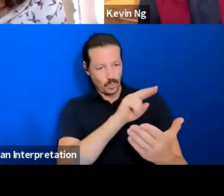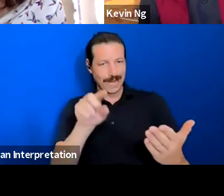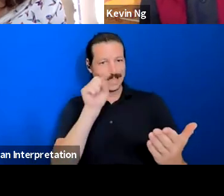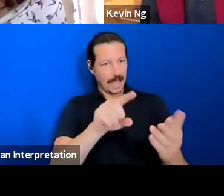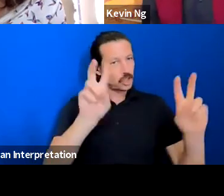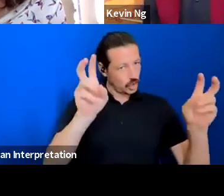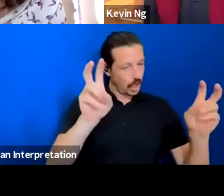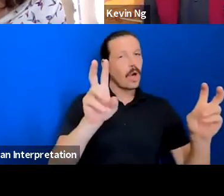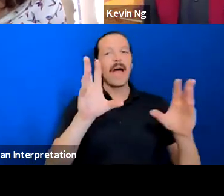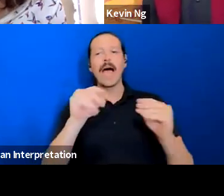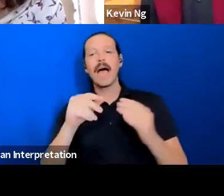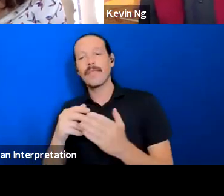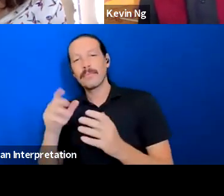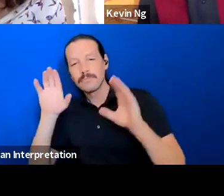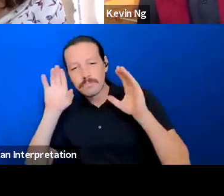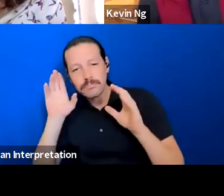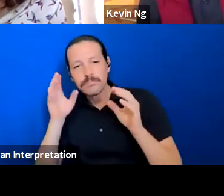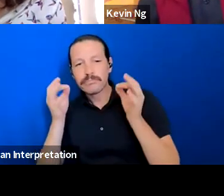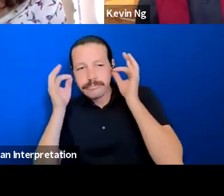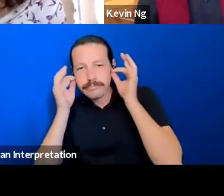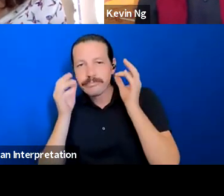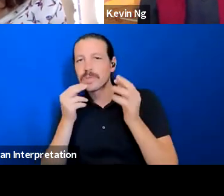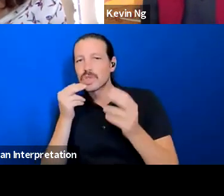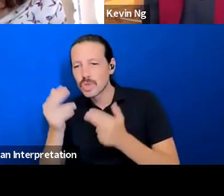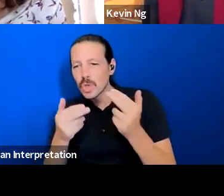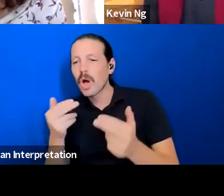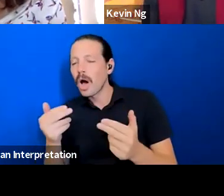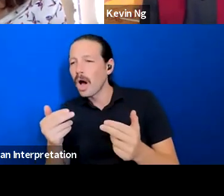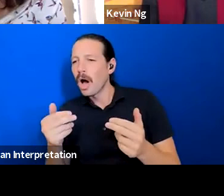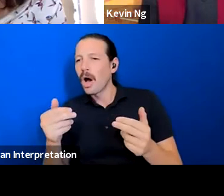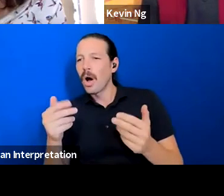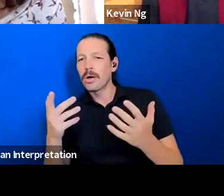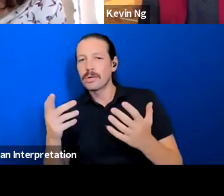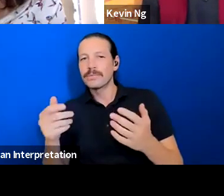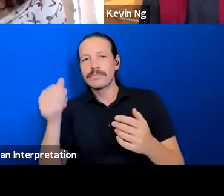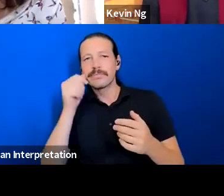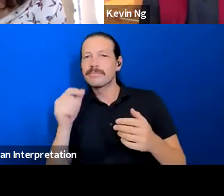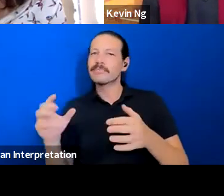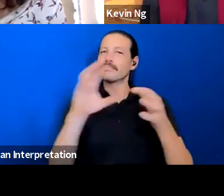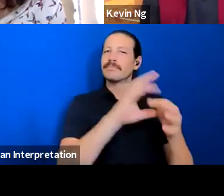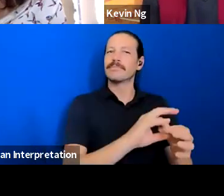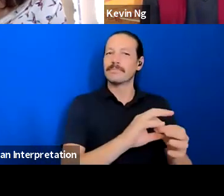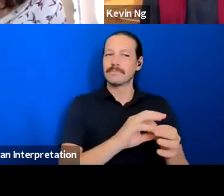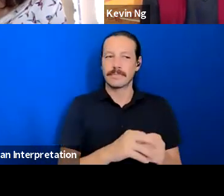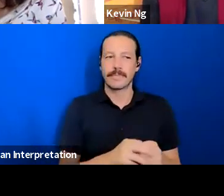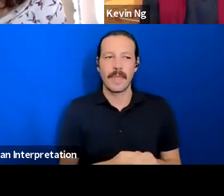application detail. I feel like I can understand the application, having listened to their music.